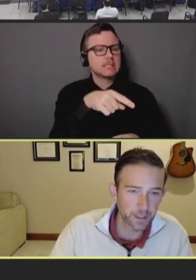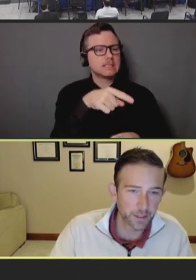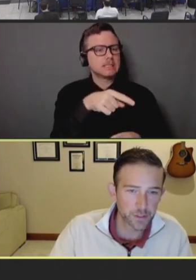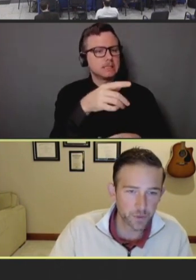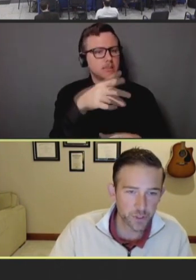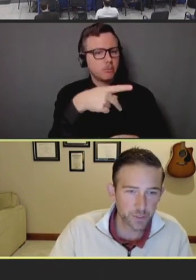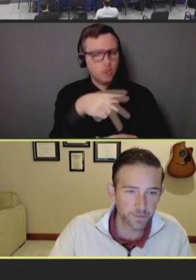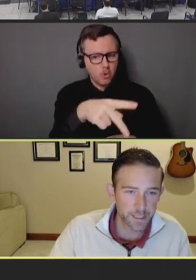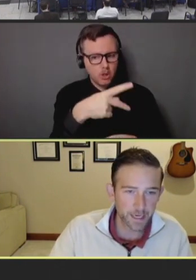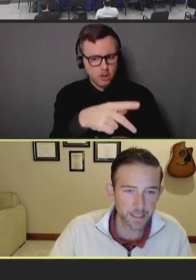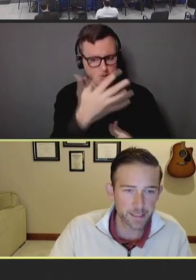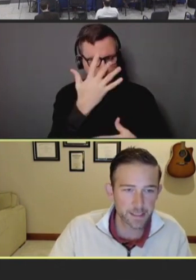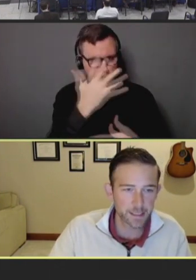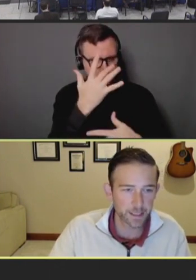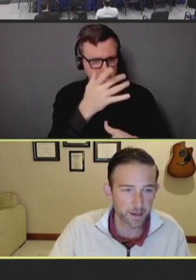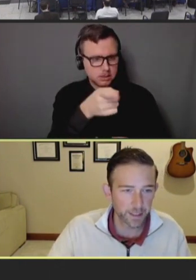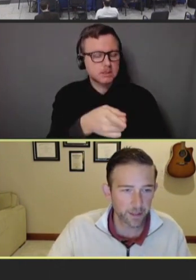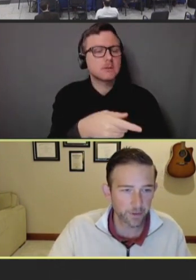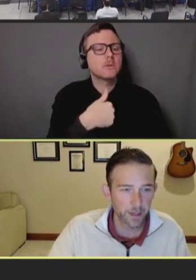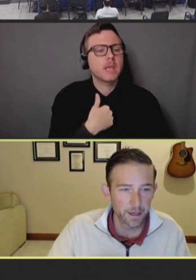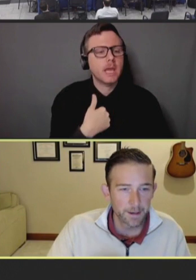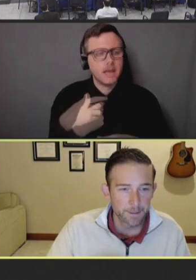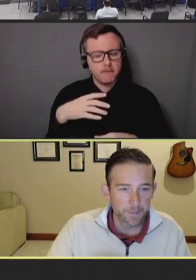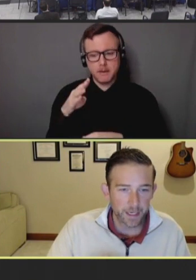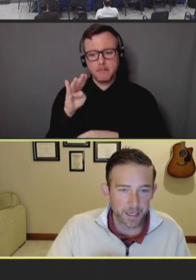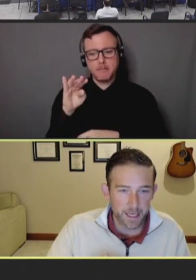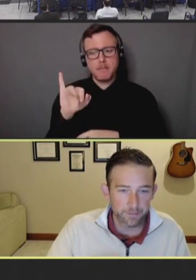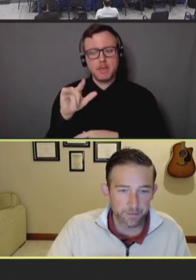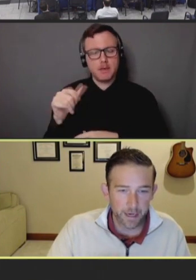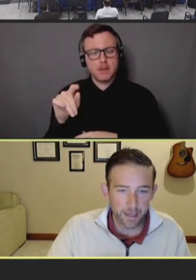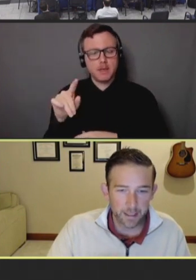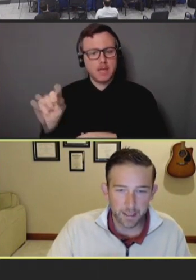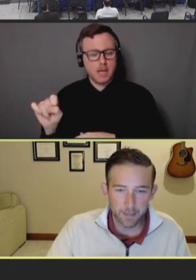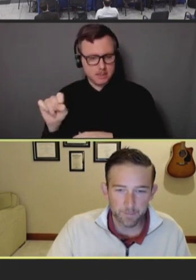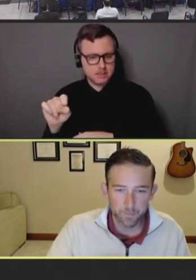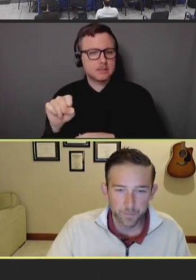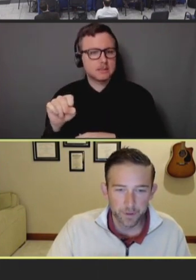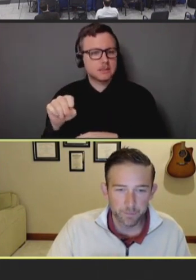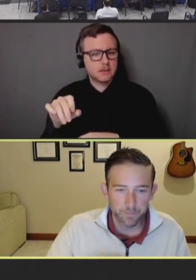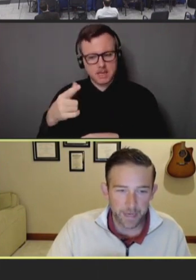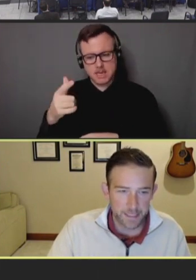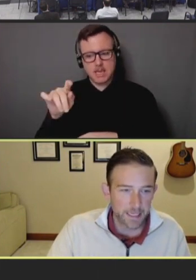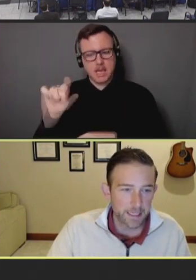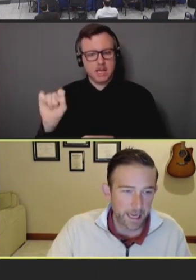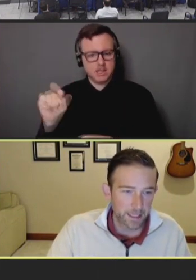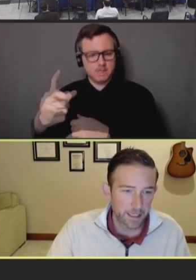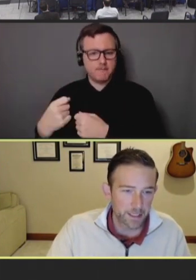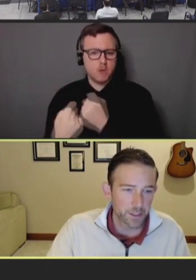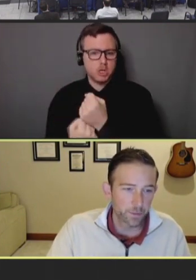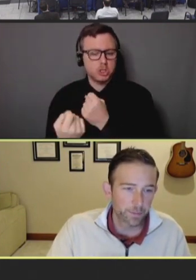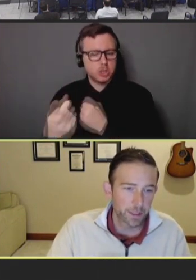consortium of scientists to come together and identify vaccine candidates to replace